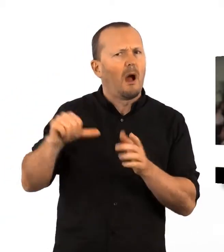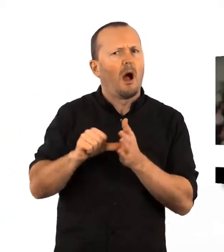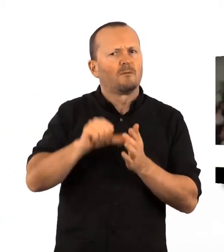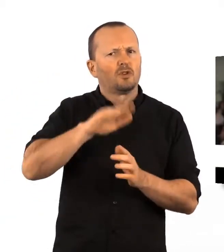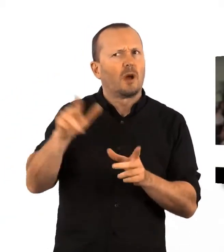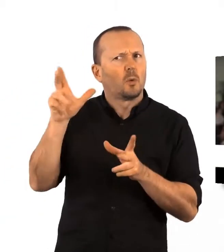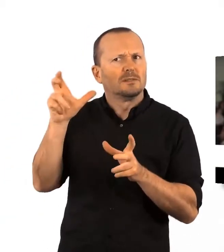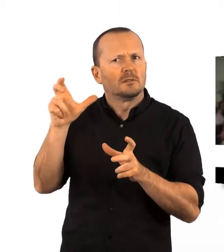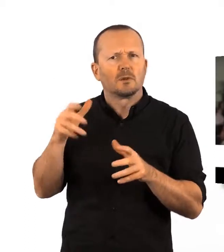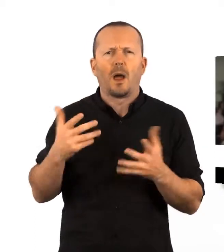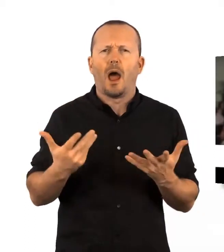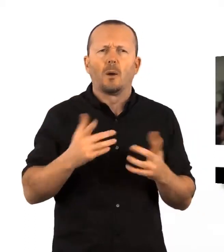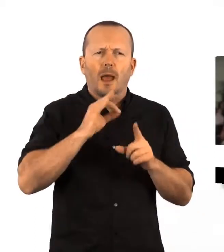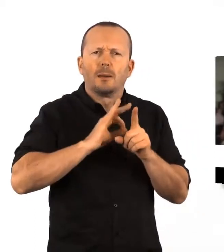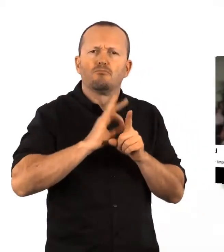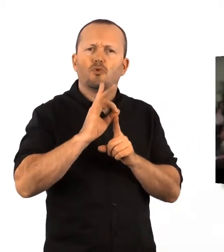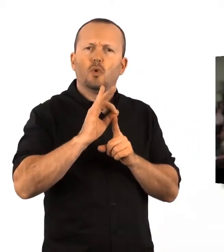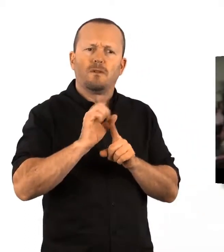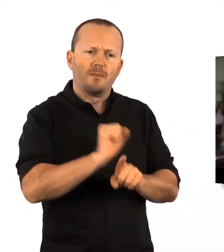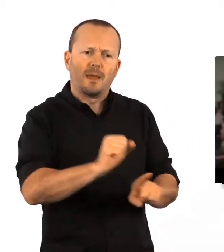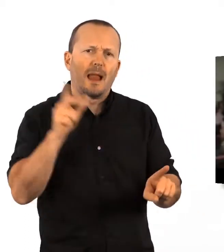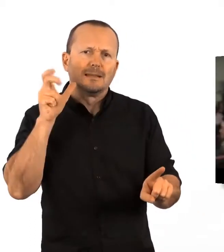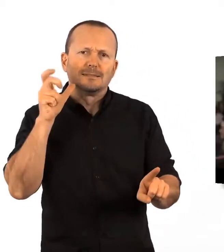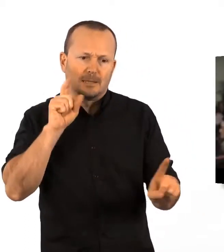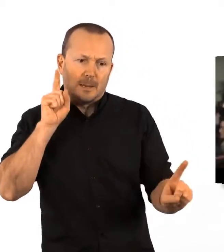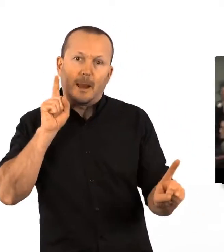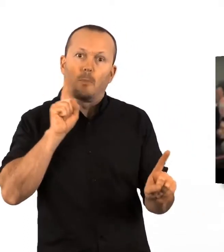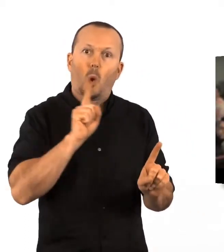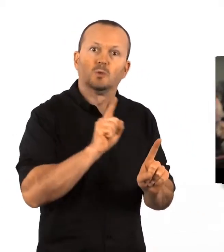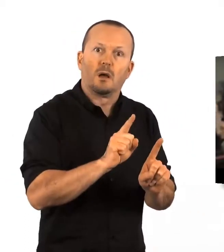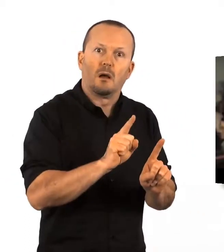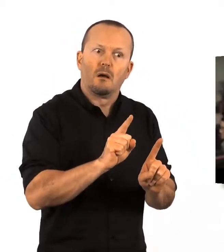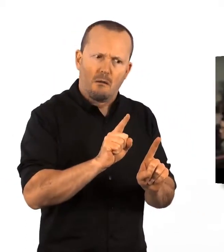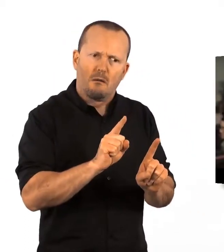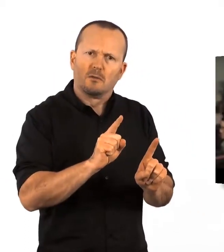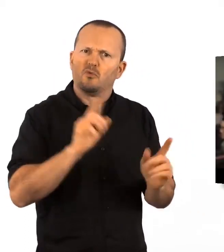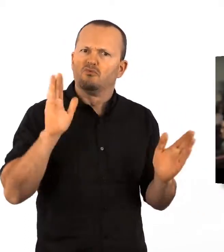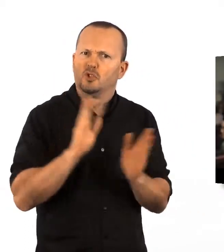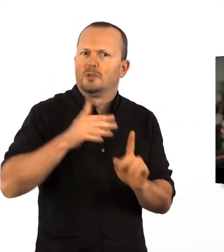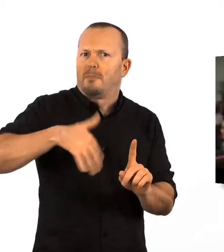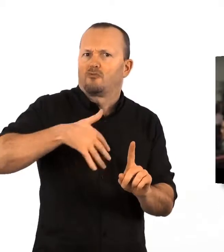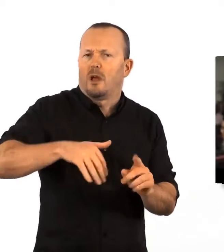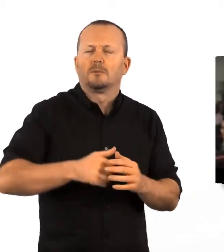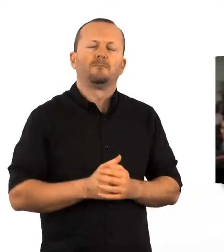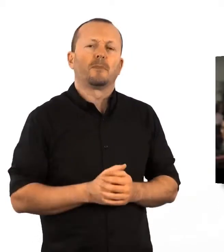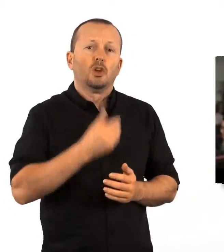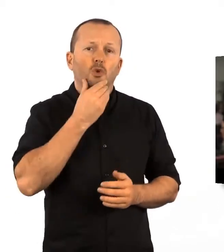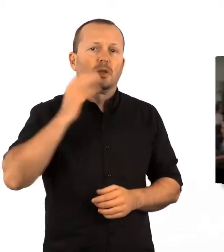how they can improve the listening by coming closer to reduce those, using acoustic highlighting